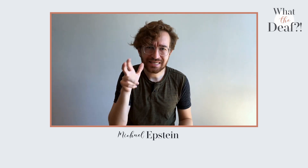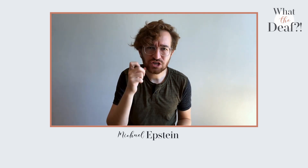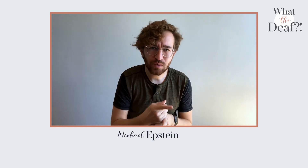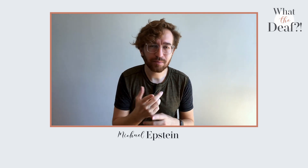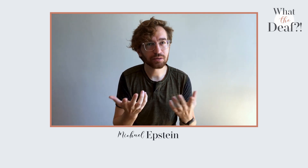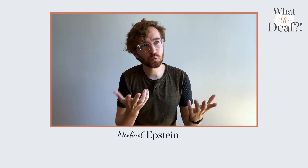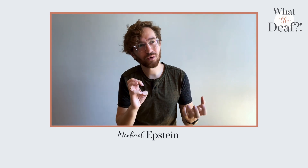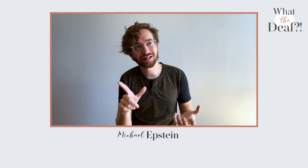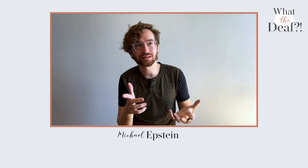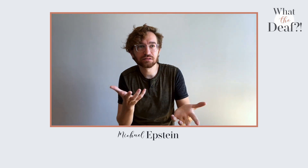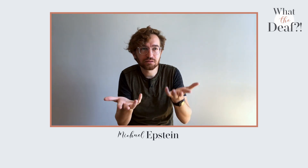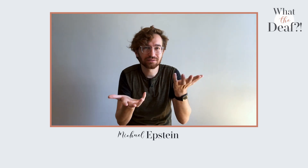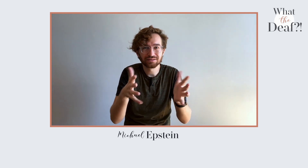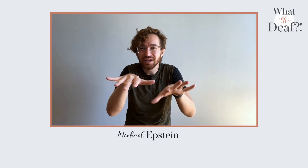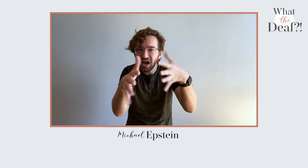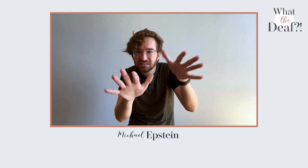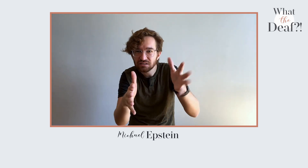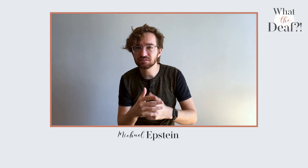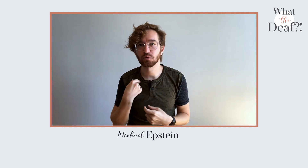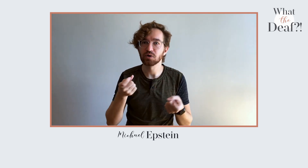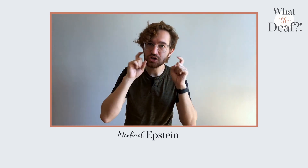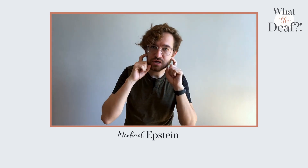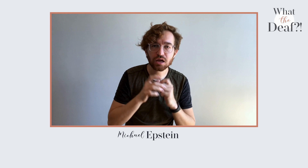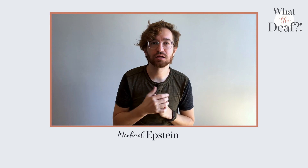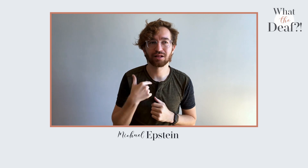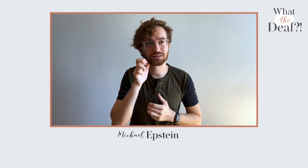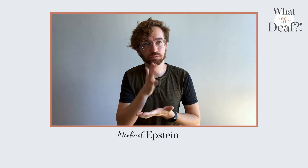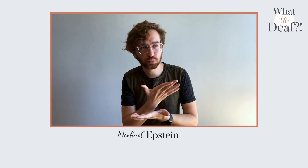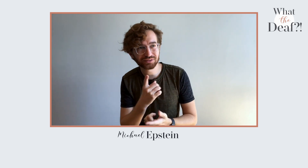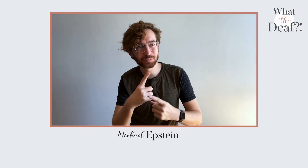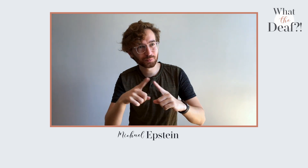And they would say, "Well you can hear though, right?" and my answer was always, "Well kind of. I wear hearing aids. I can hear some music,"